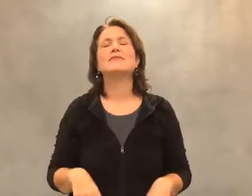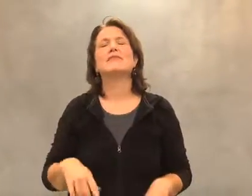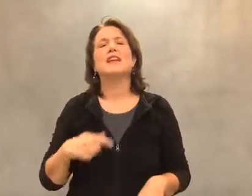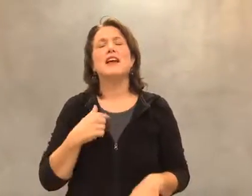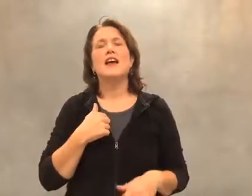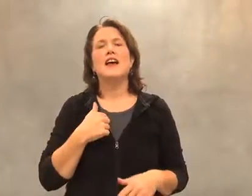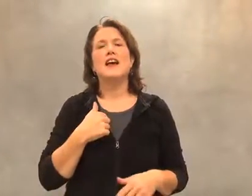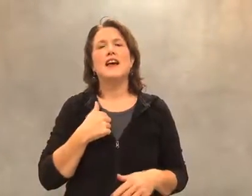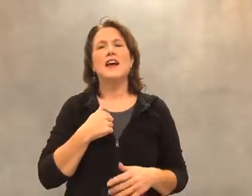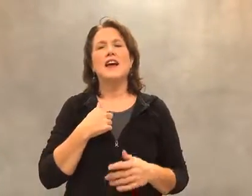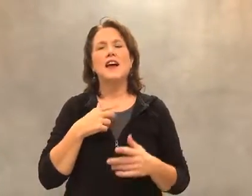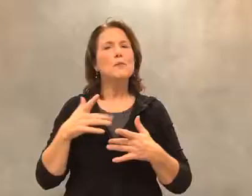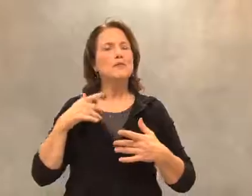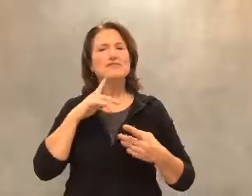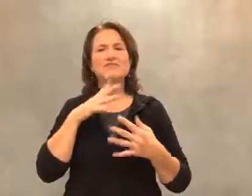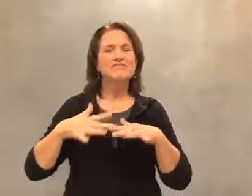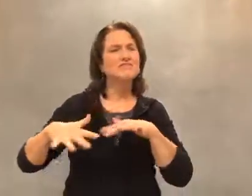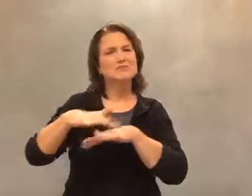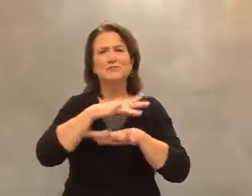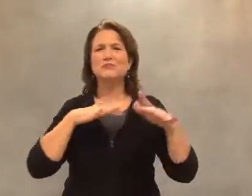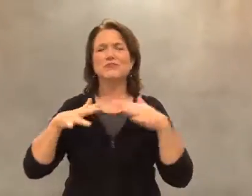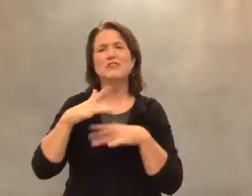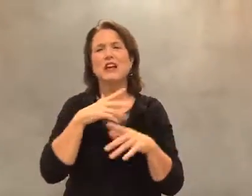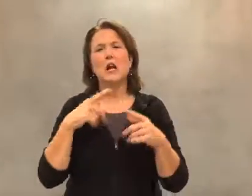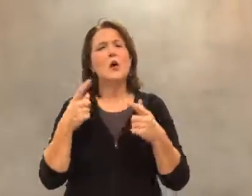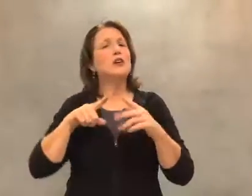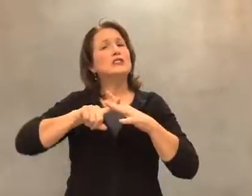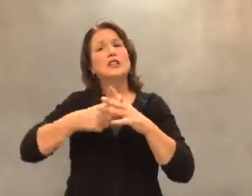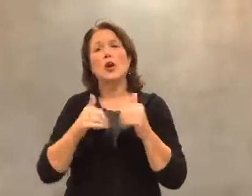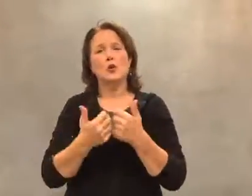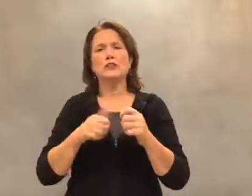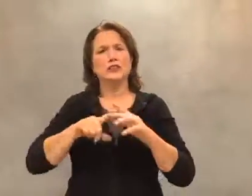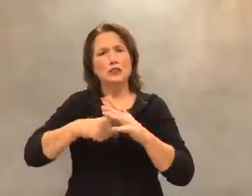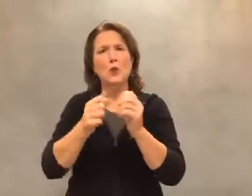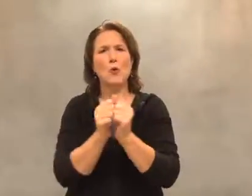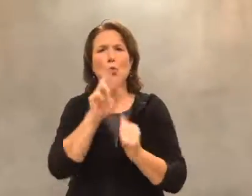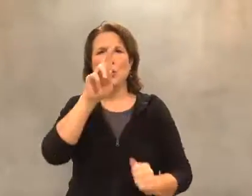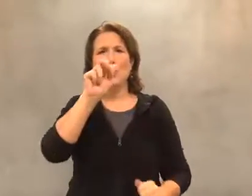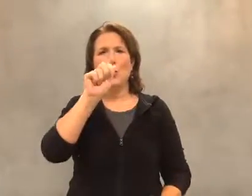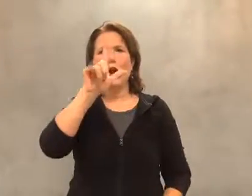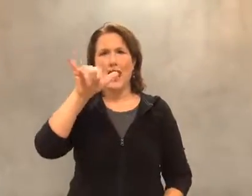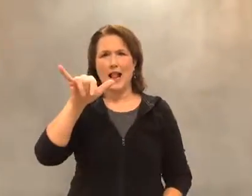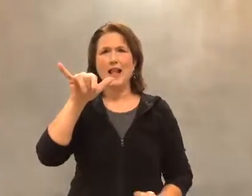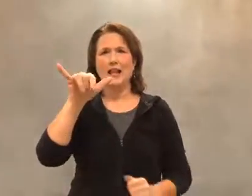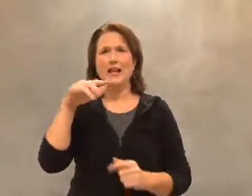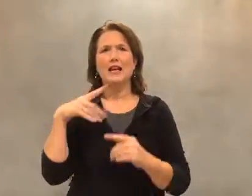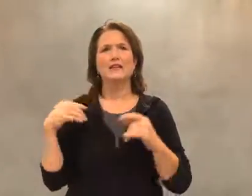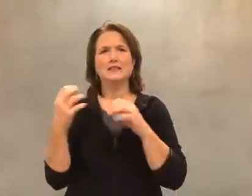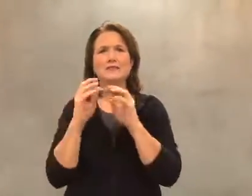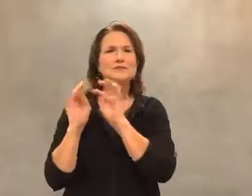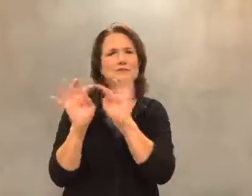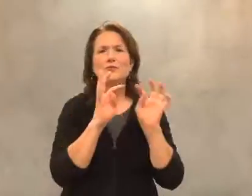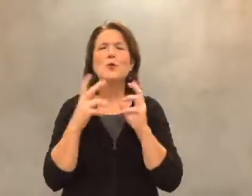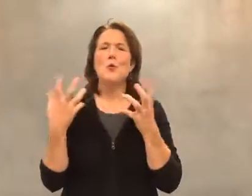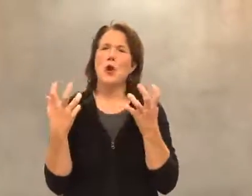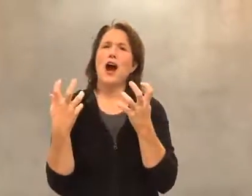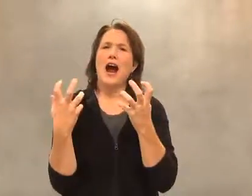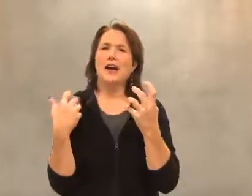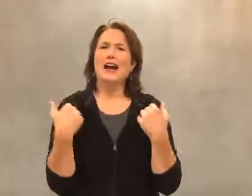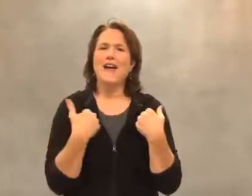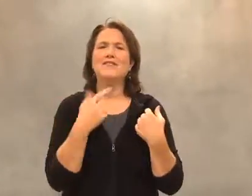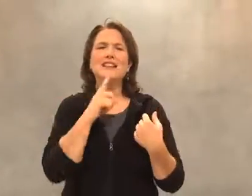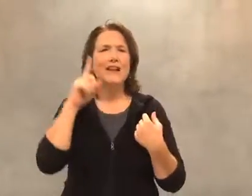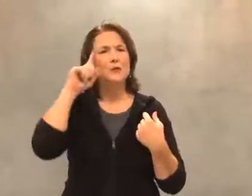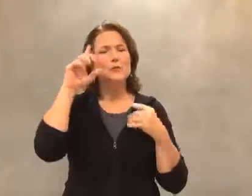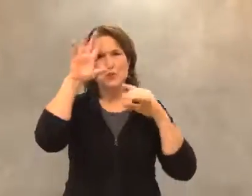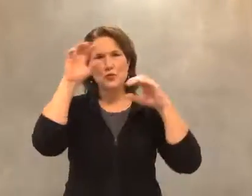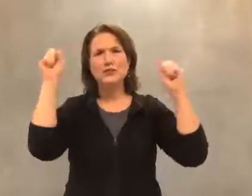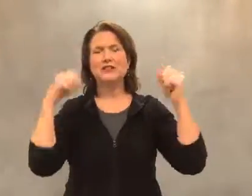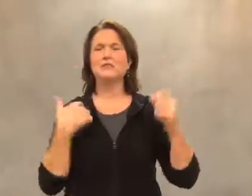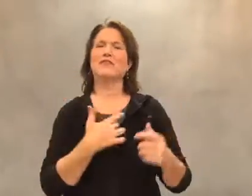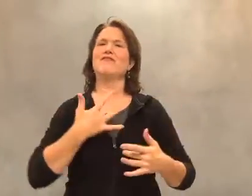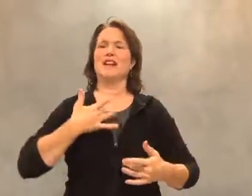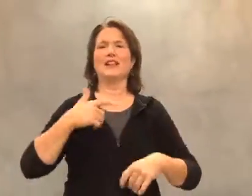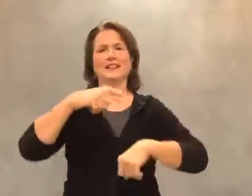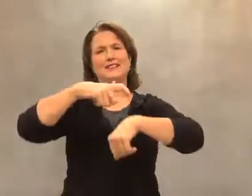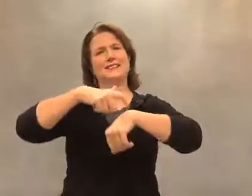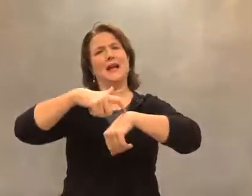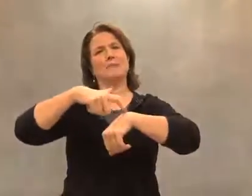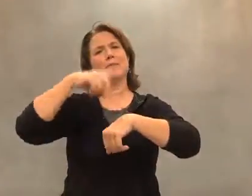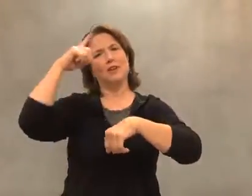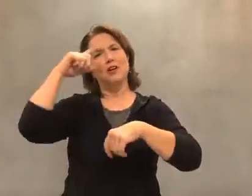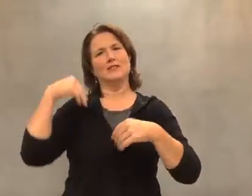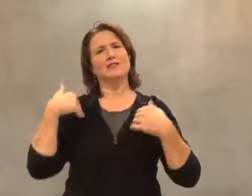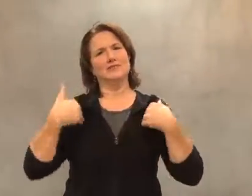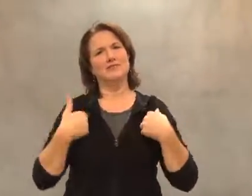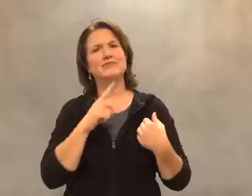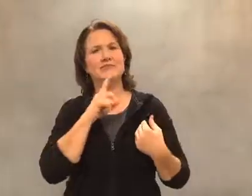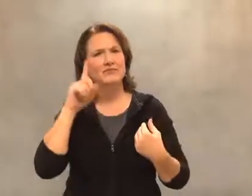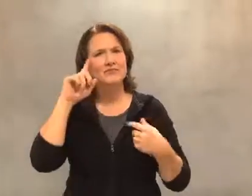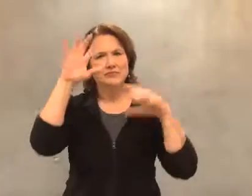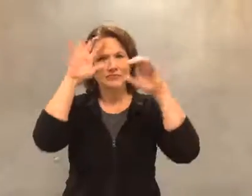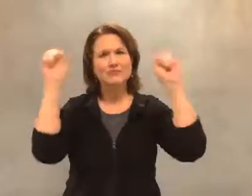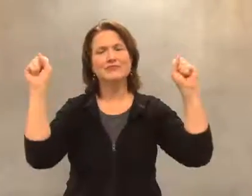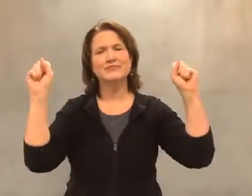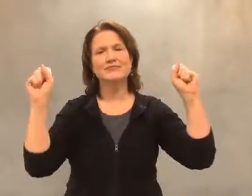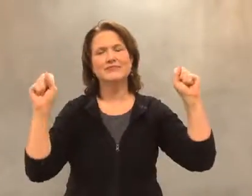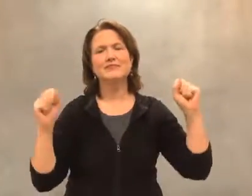I was there, it started with a rally.